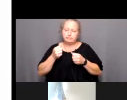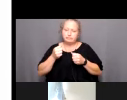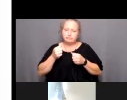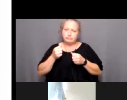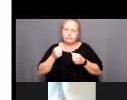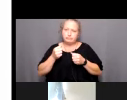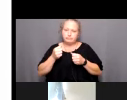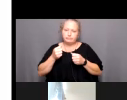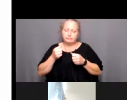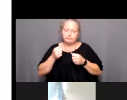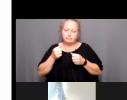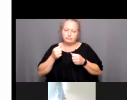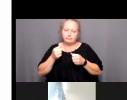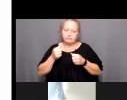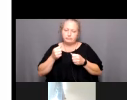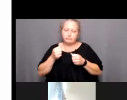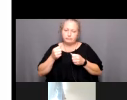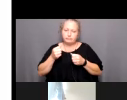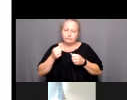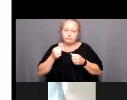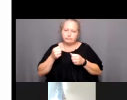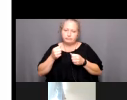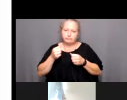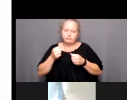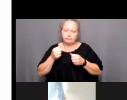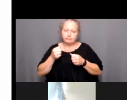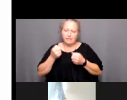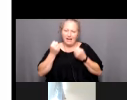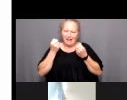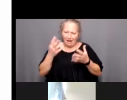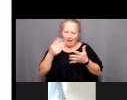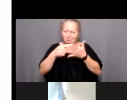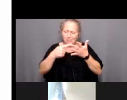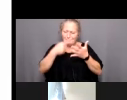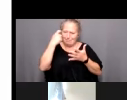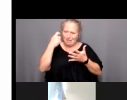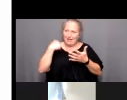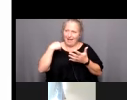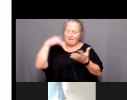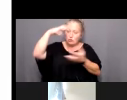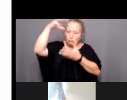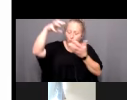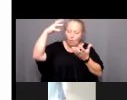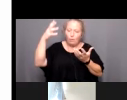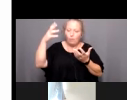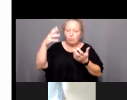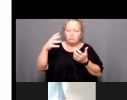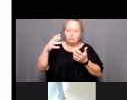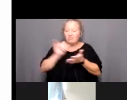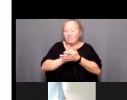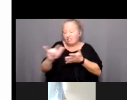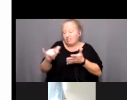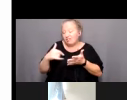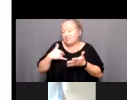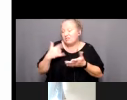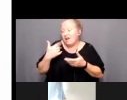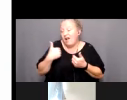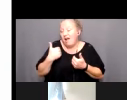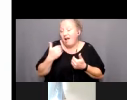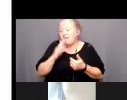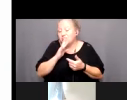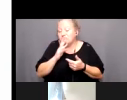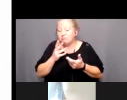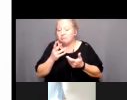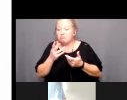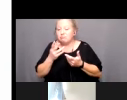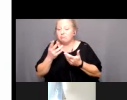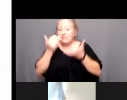to say. So now Eulalia can talk.